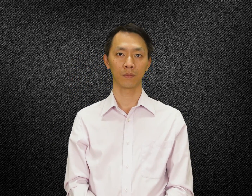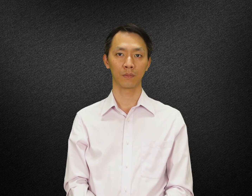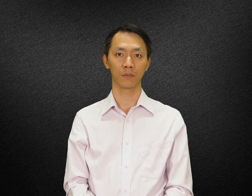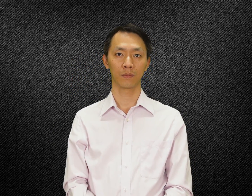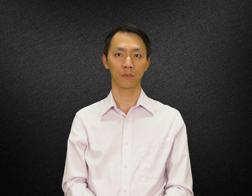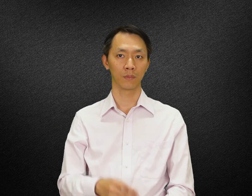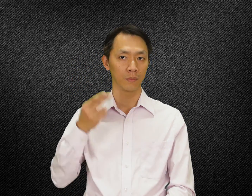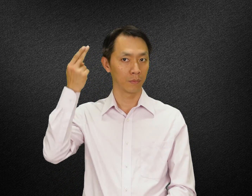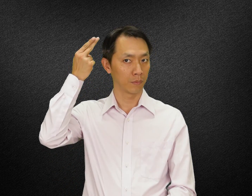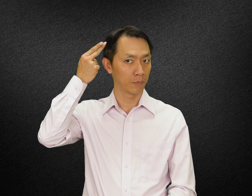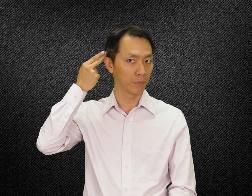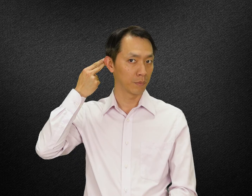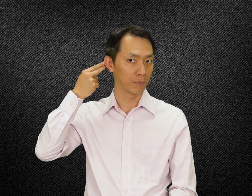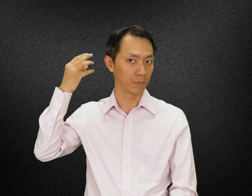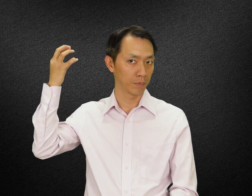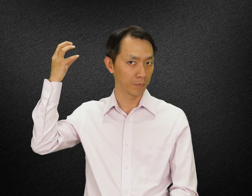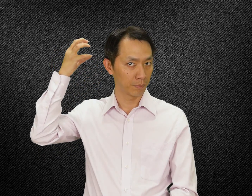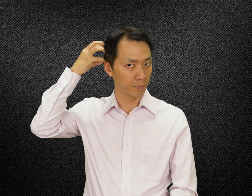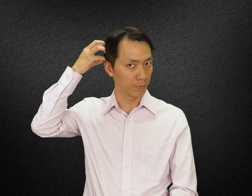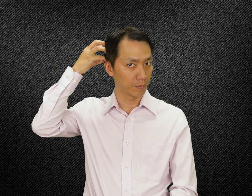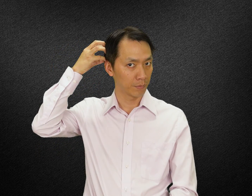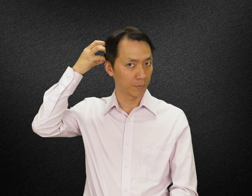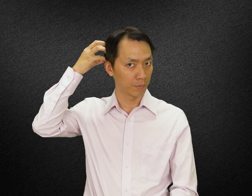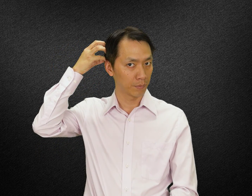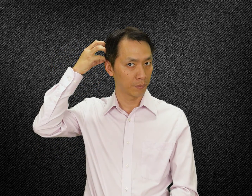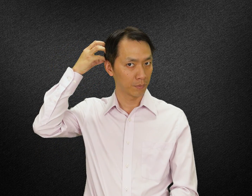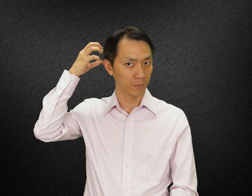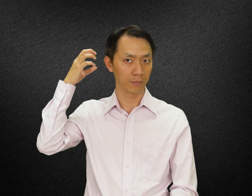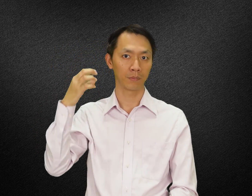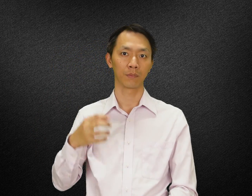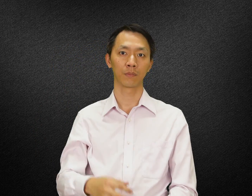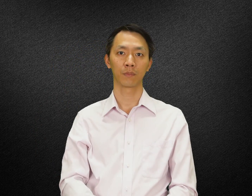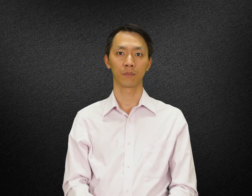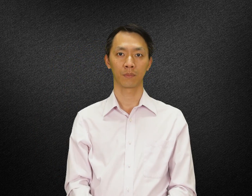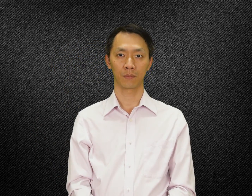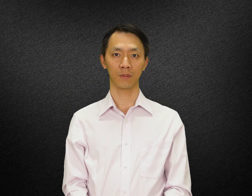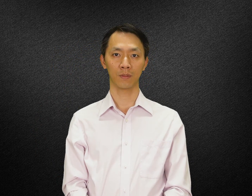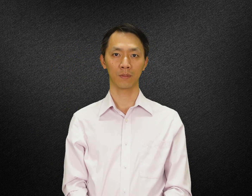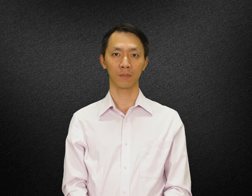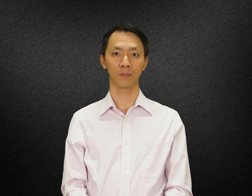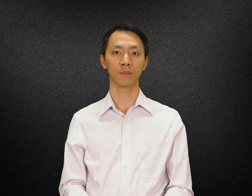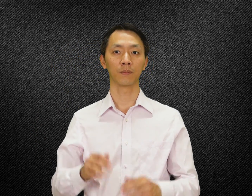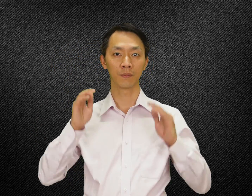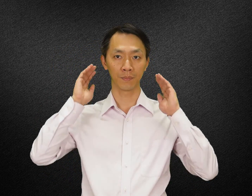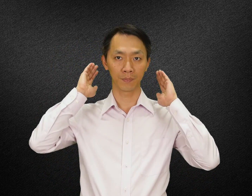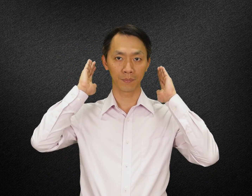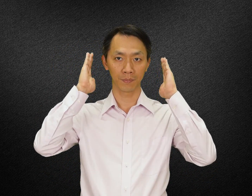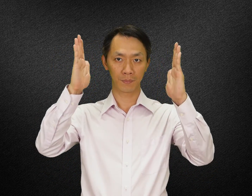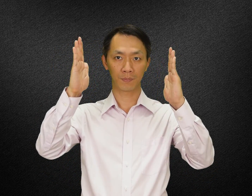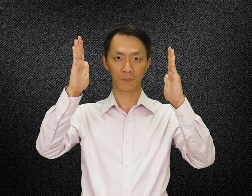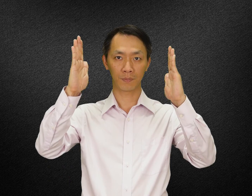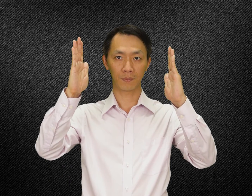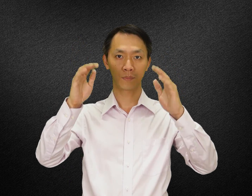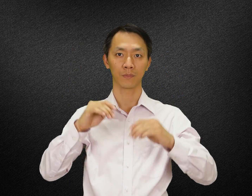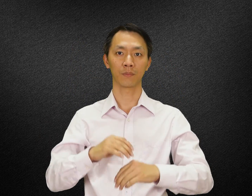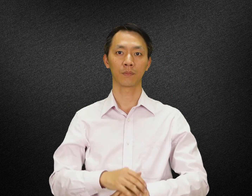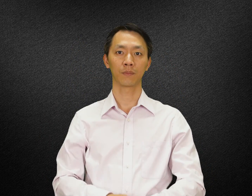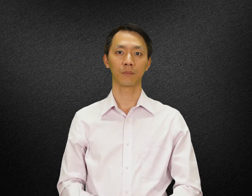cochlear implant formal